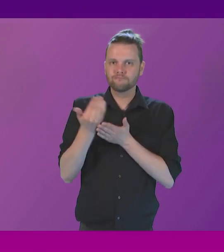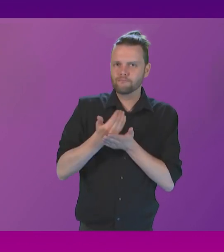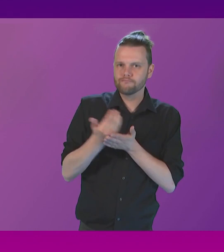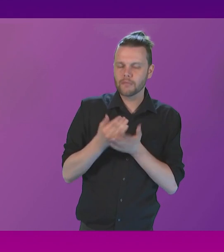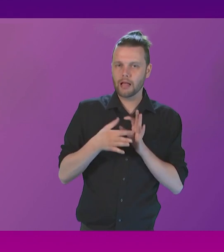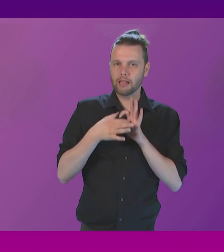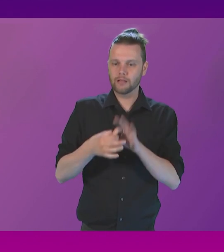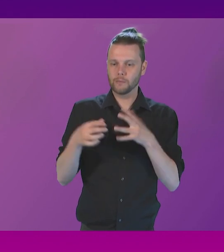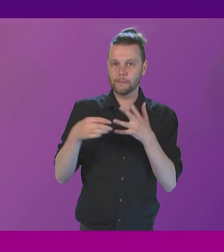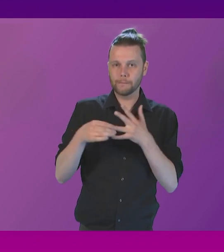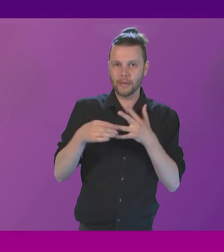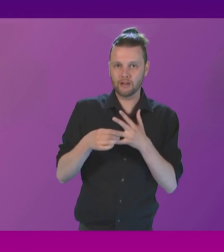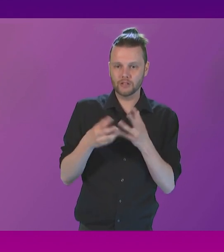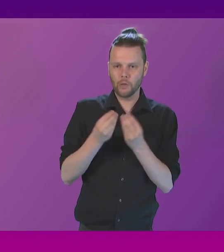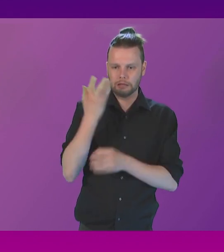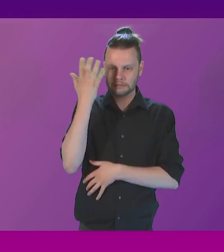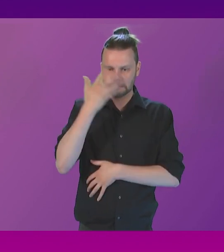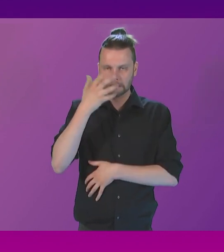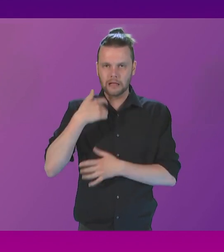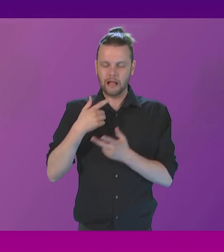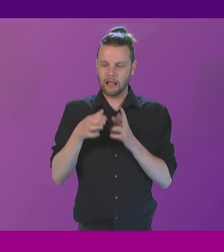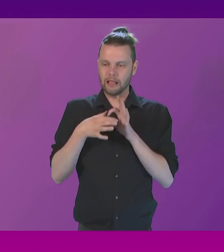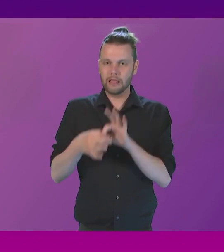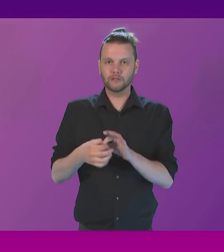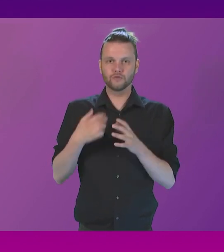relation to marriage with concerns that are related to the removal of the current rights